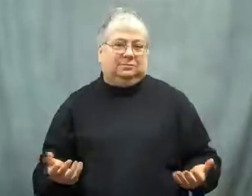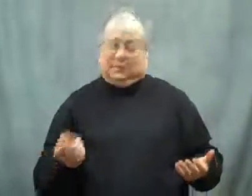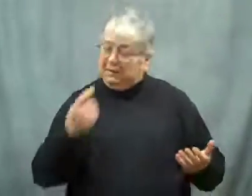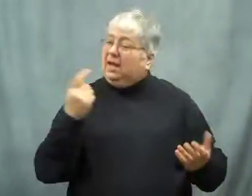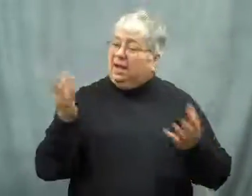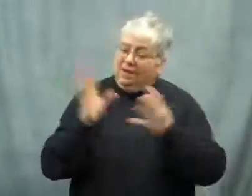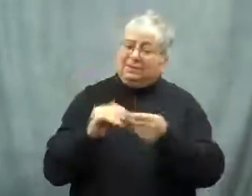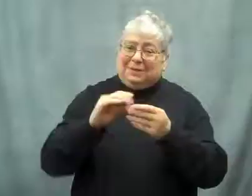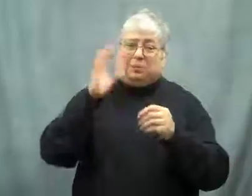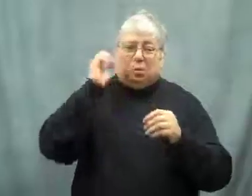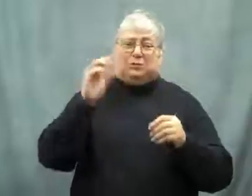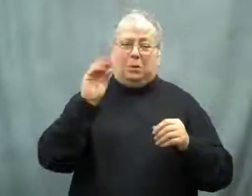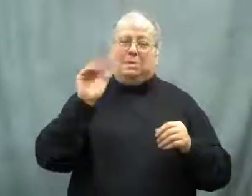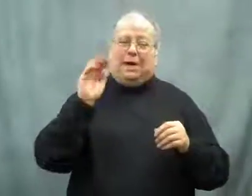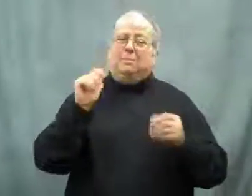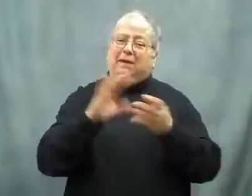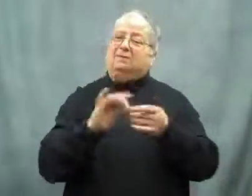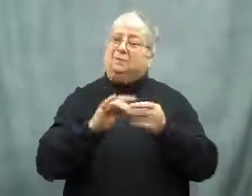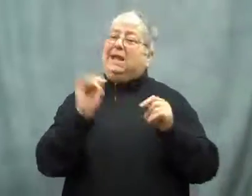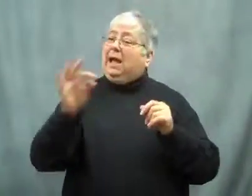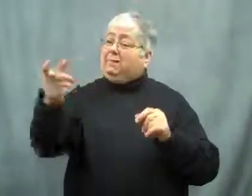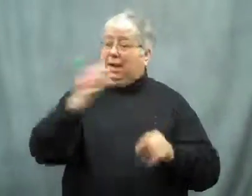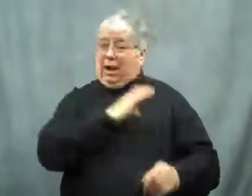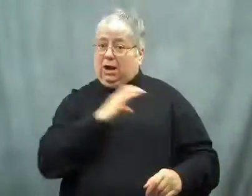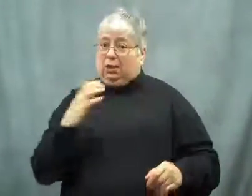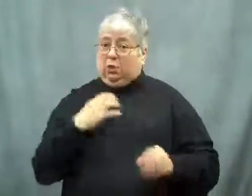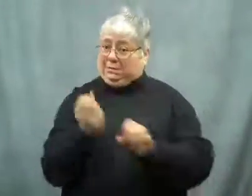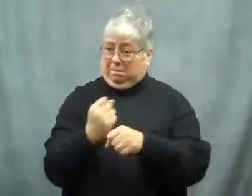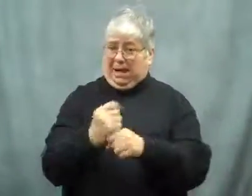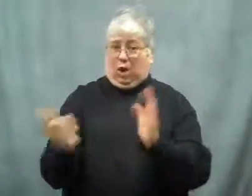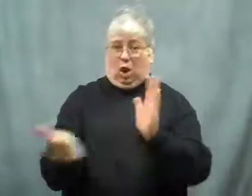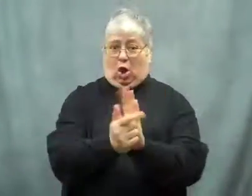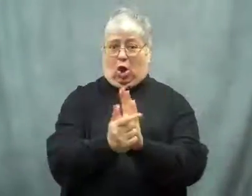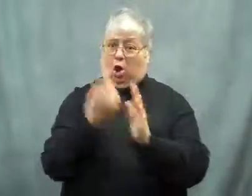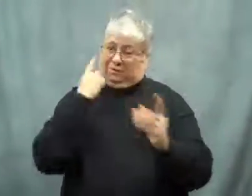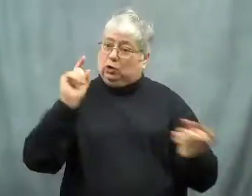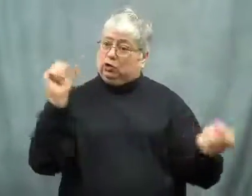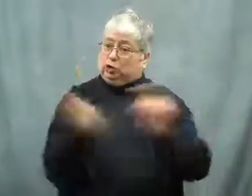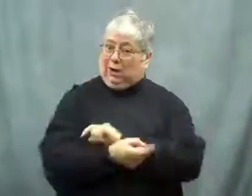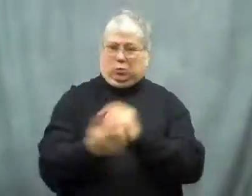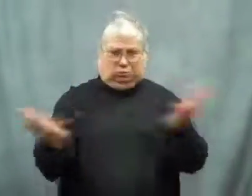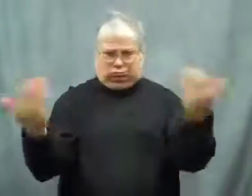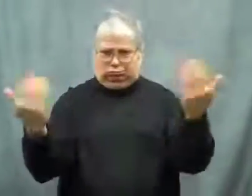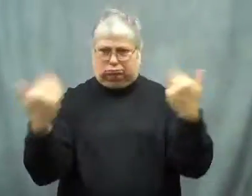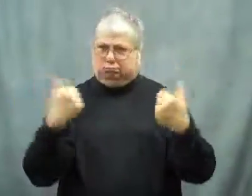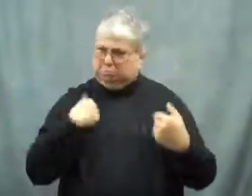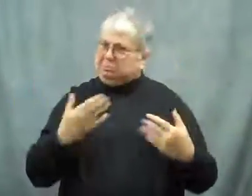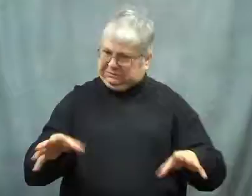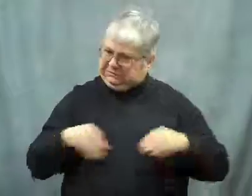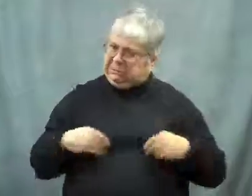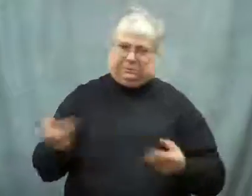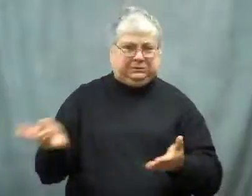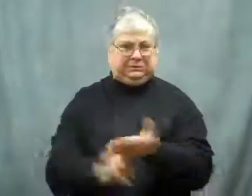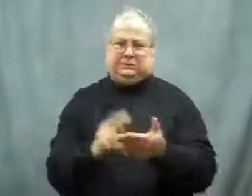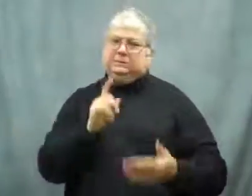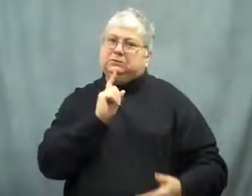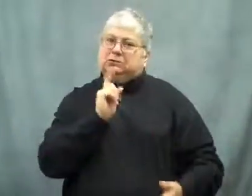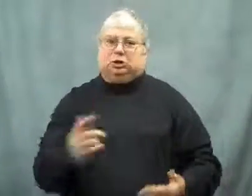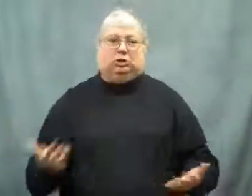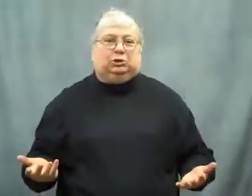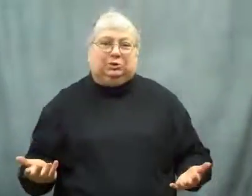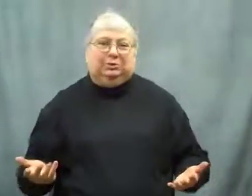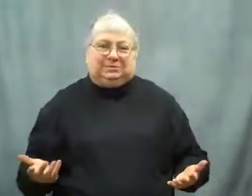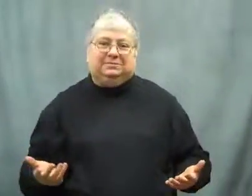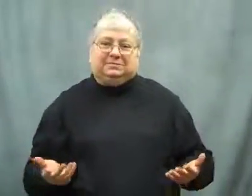The President said if Congress made a law to implement this, he would sign it.